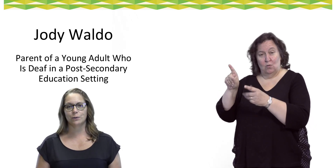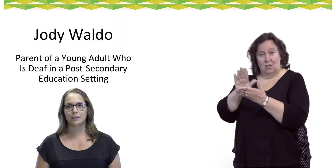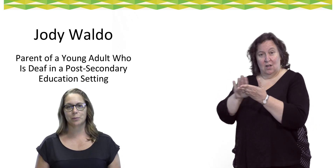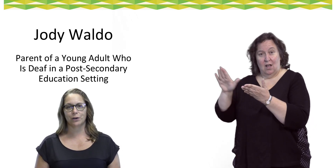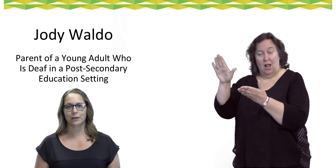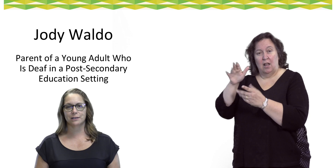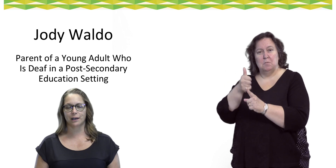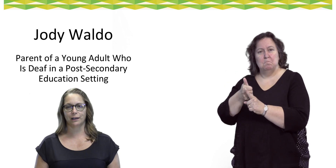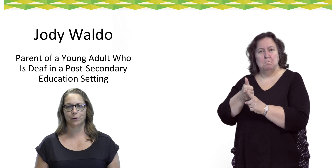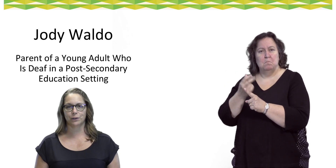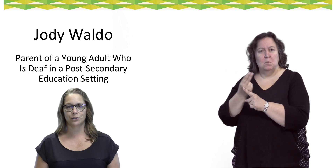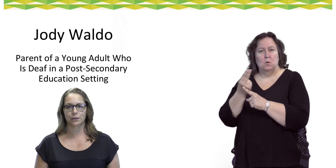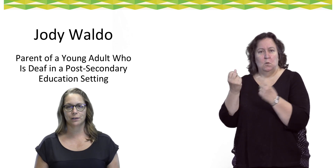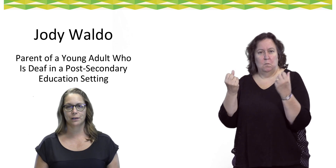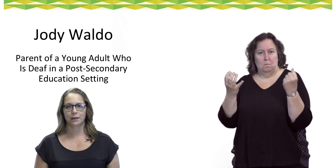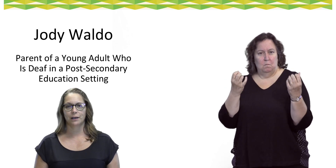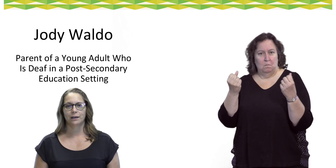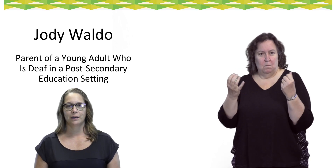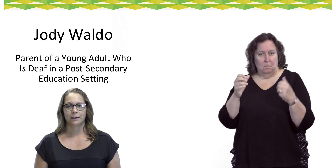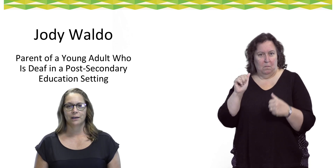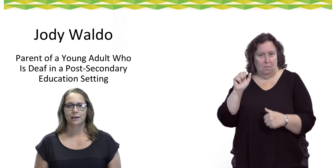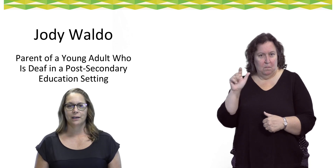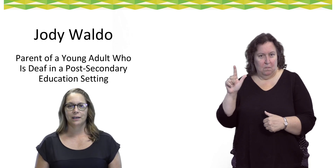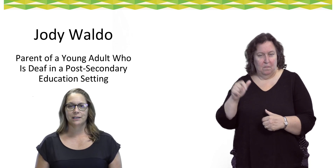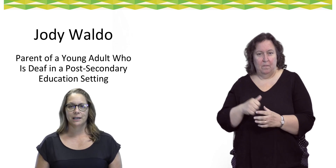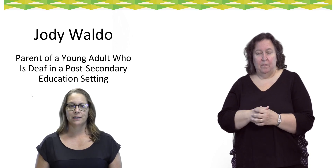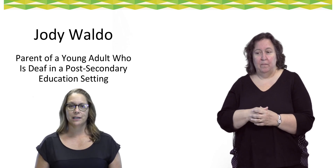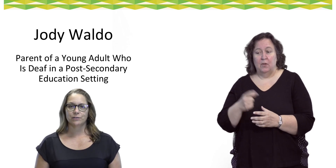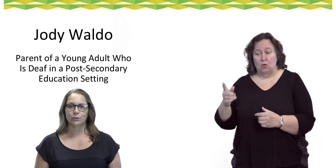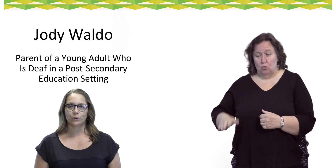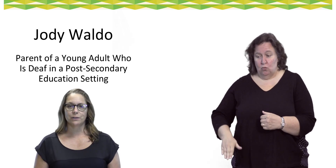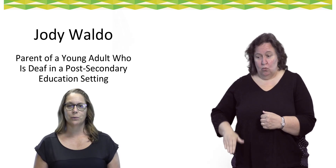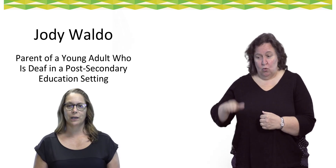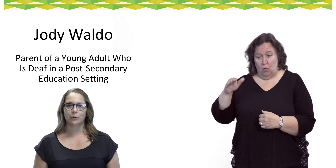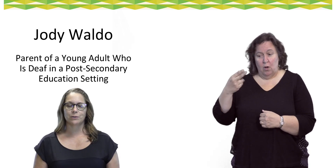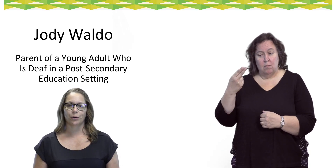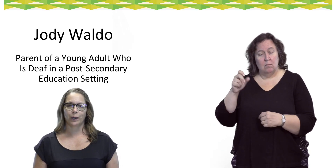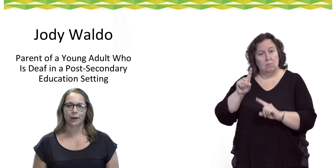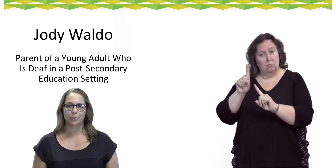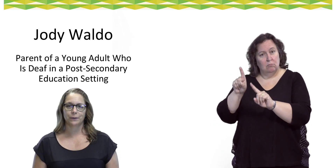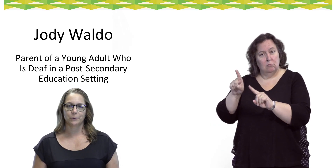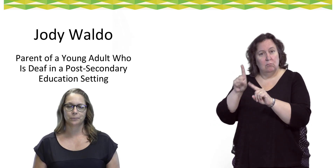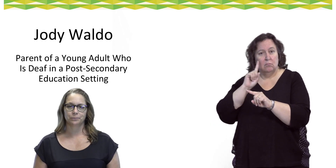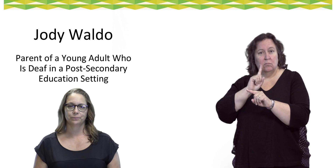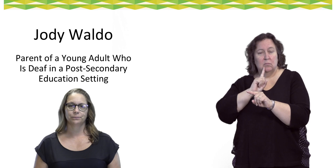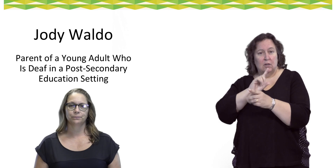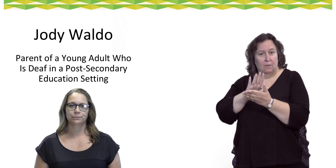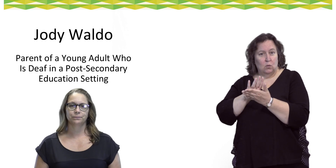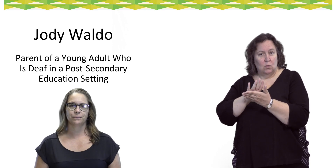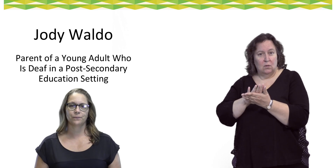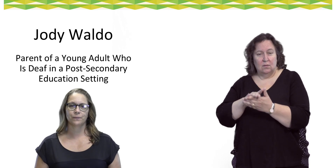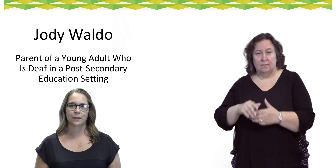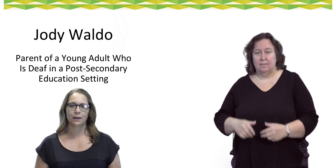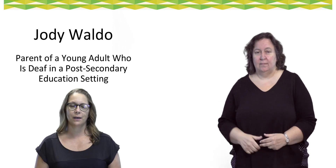and uses American Sign Language. He attended deaf schools when he was growing up.